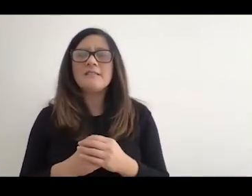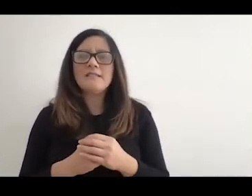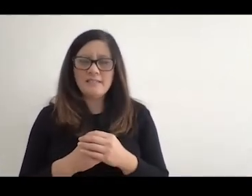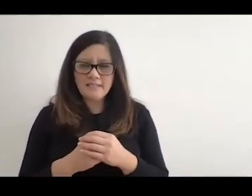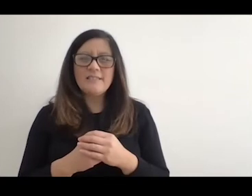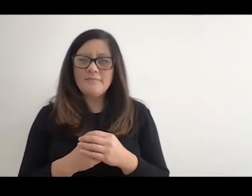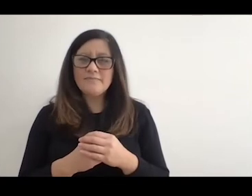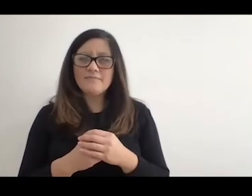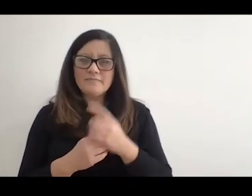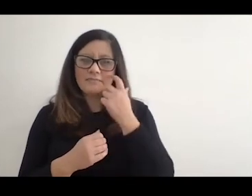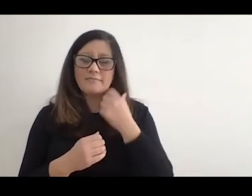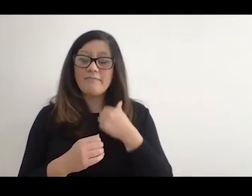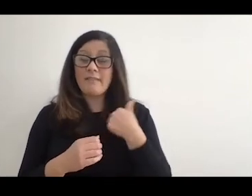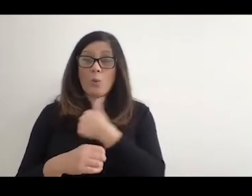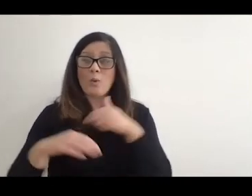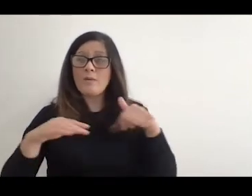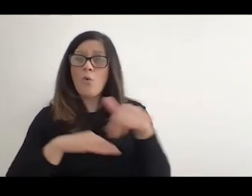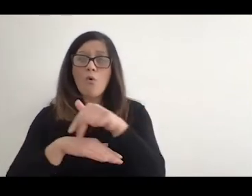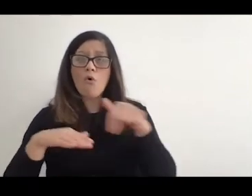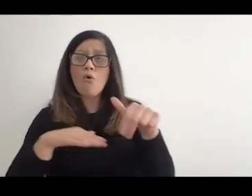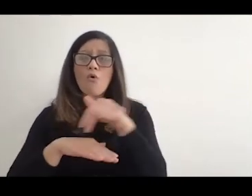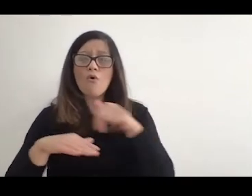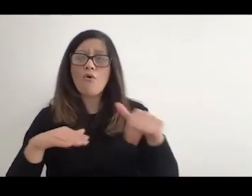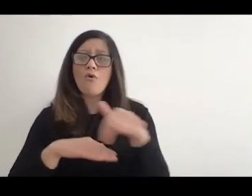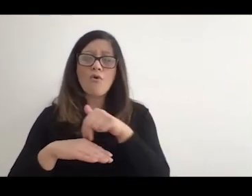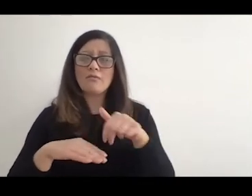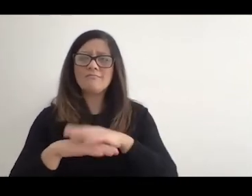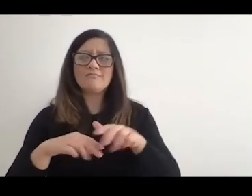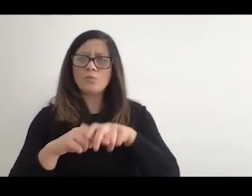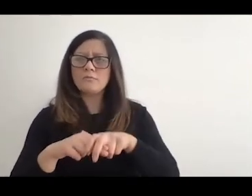independently using are feet and walking, then if we sit we are not sitting